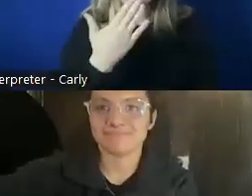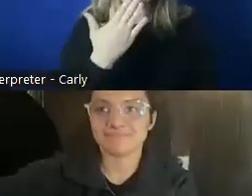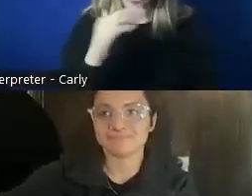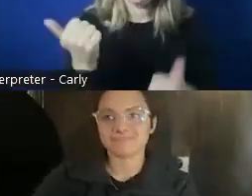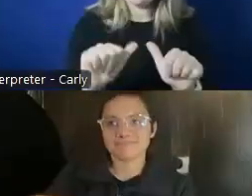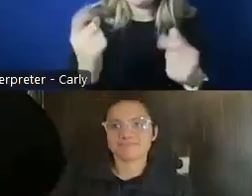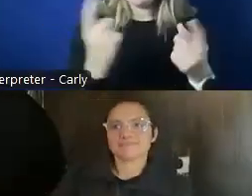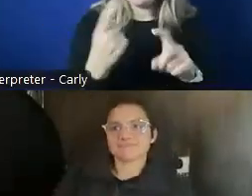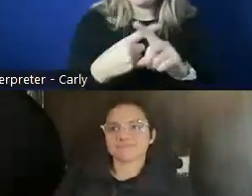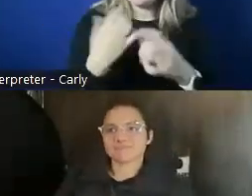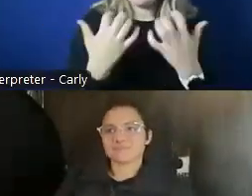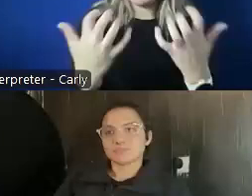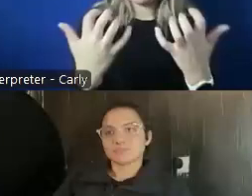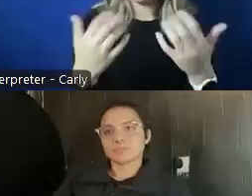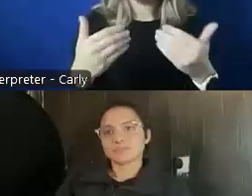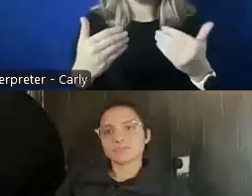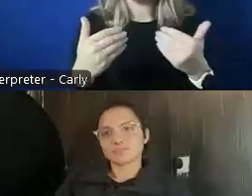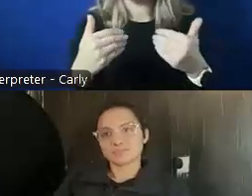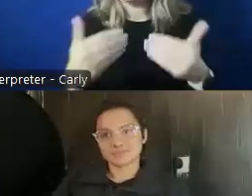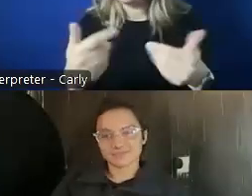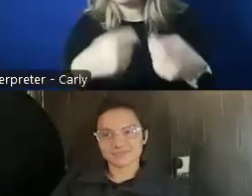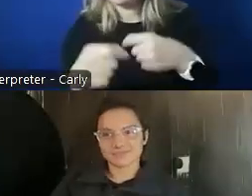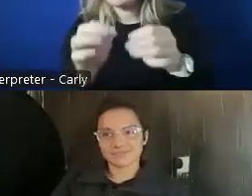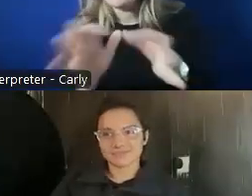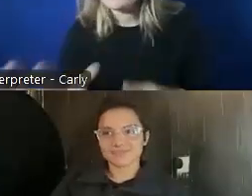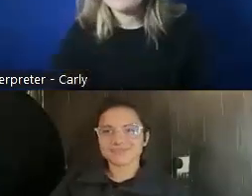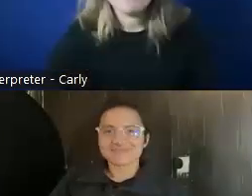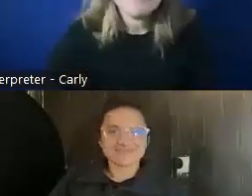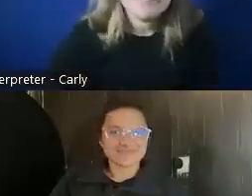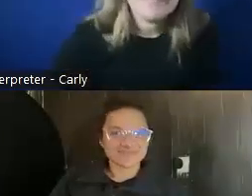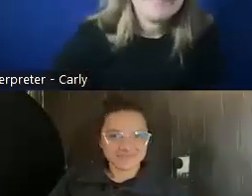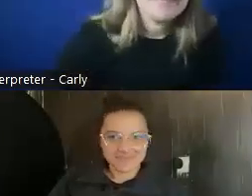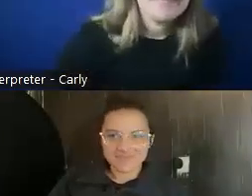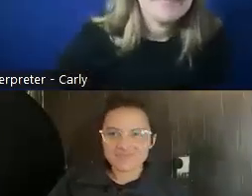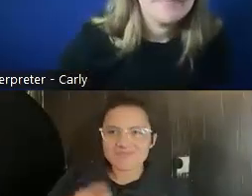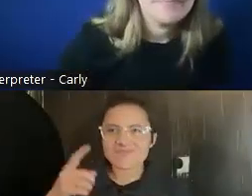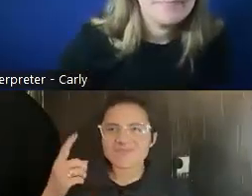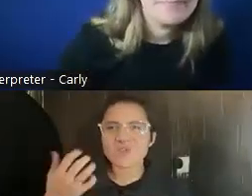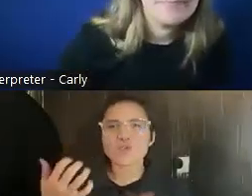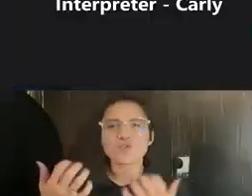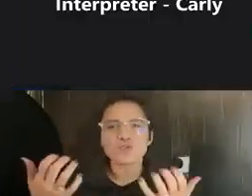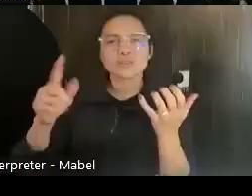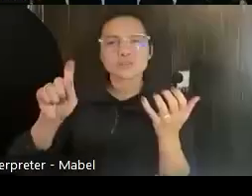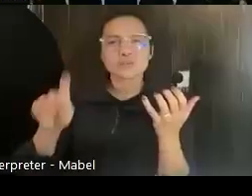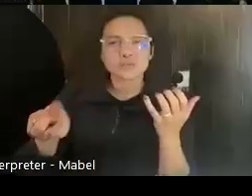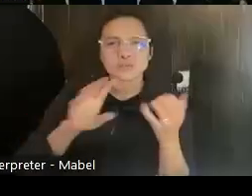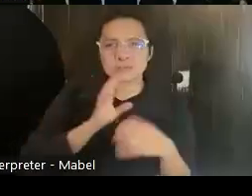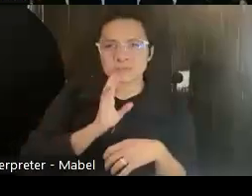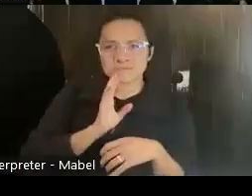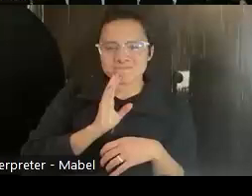audience I'm sorry thank you um I had a question about um your thoughts about functioning within